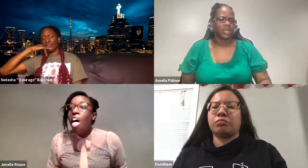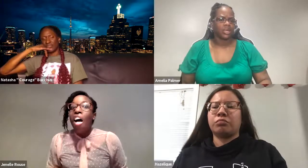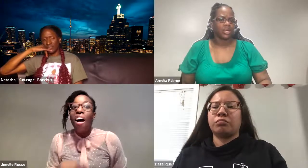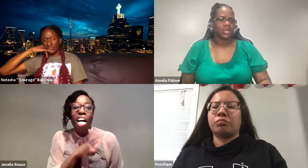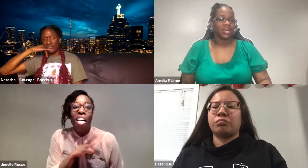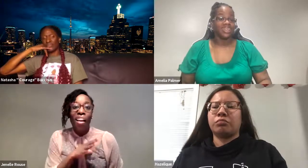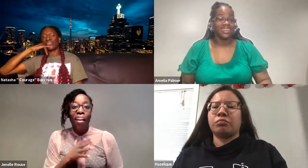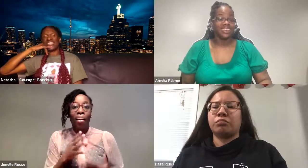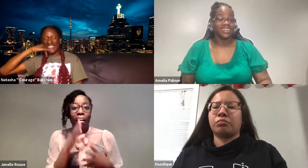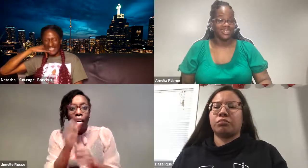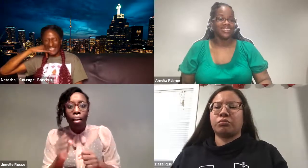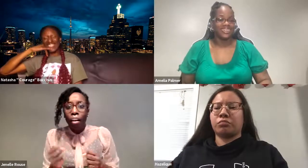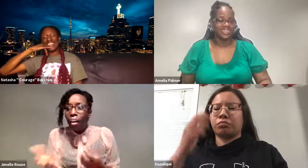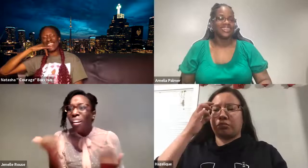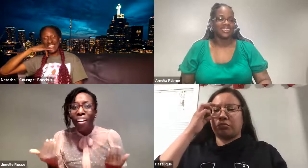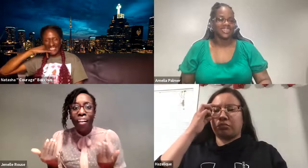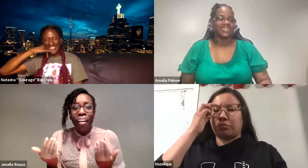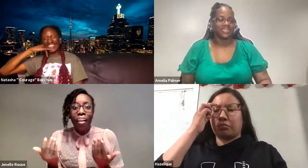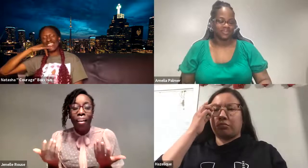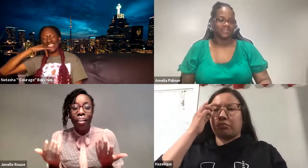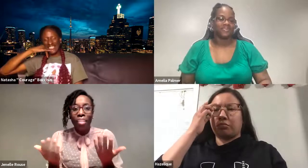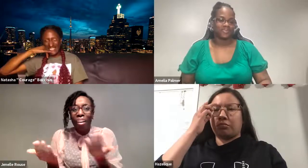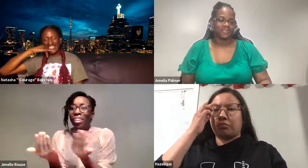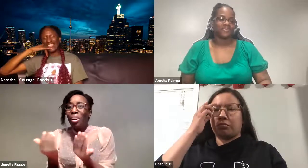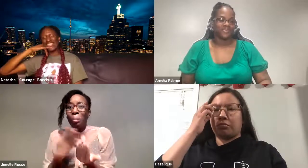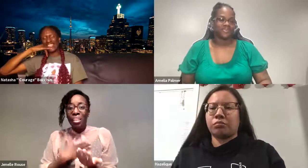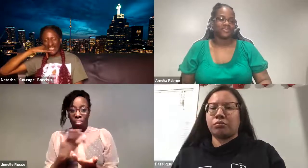seen before i am like "wow that's incredible, i want to learn more about that! tell me more about